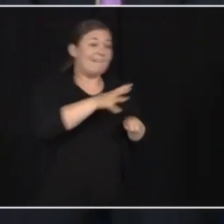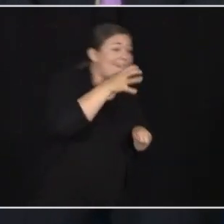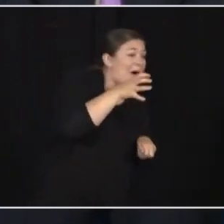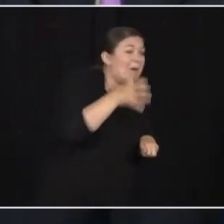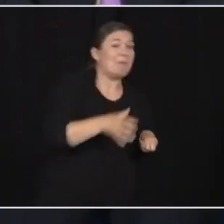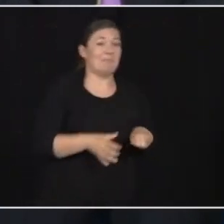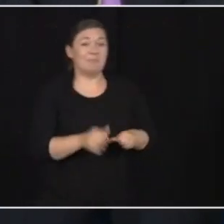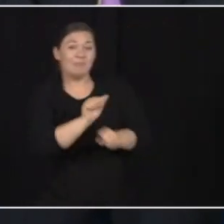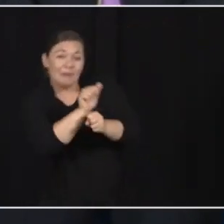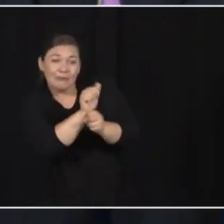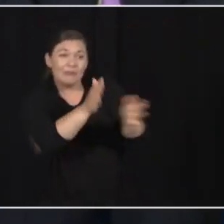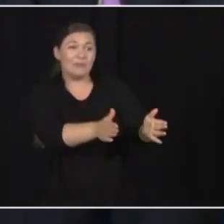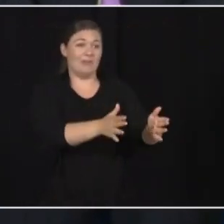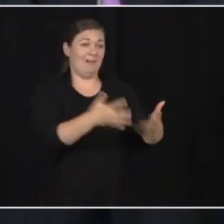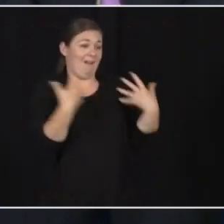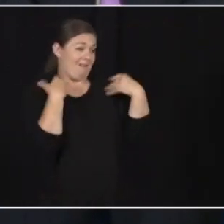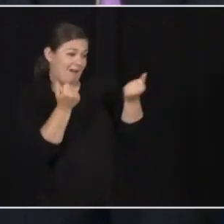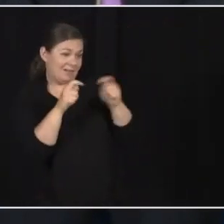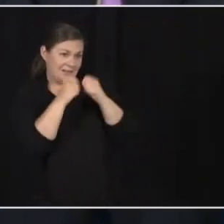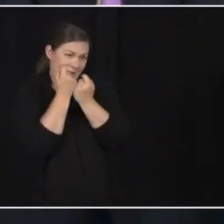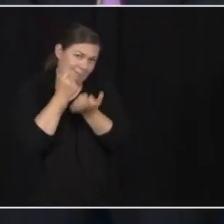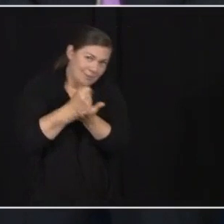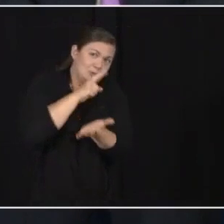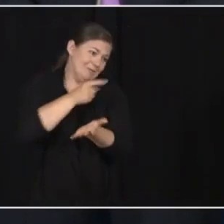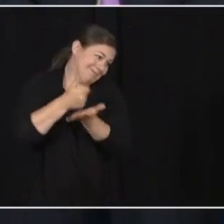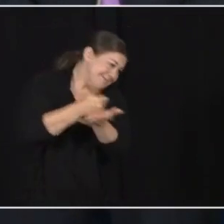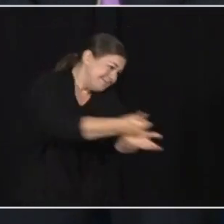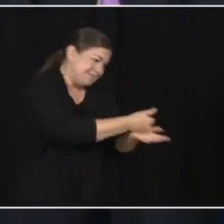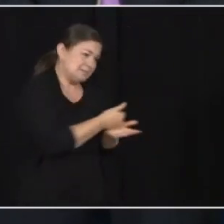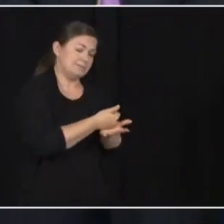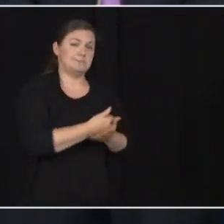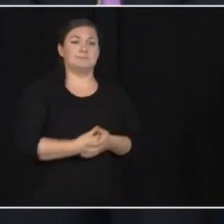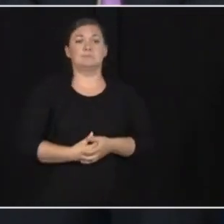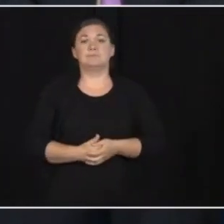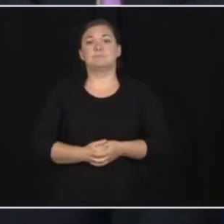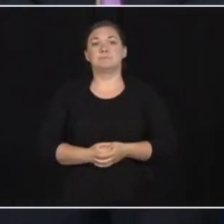We are getting it done together with the farmers workers and with the health team.